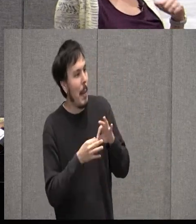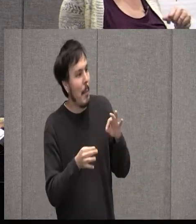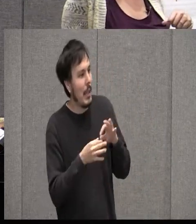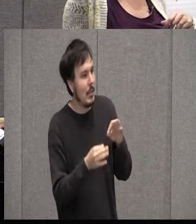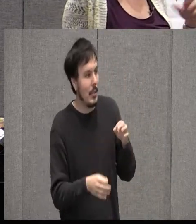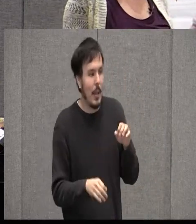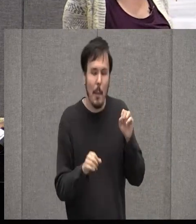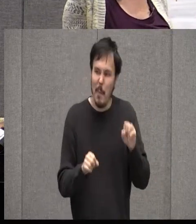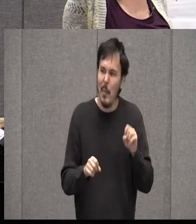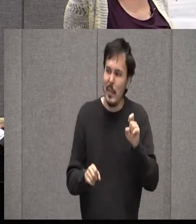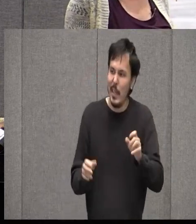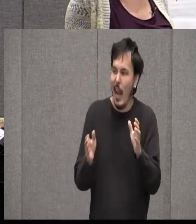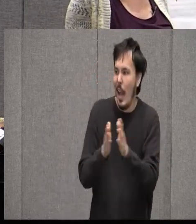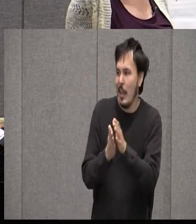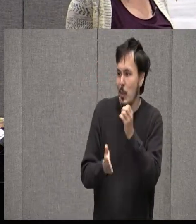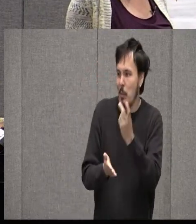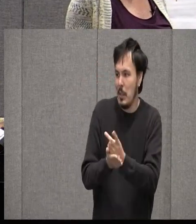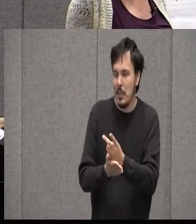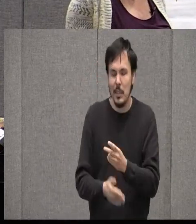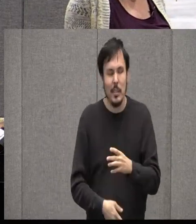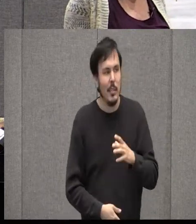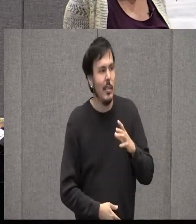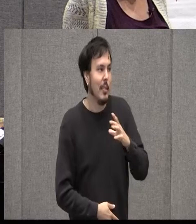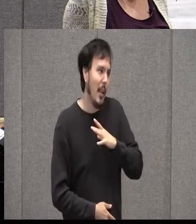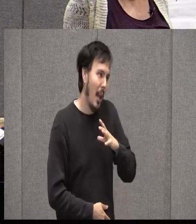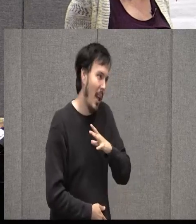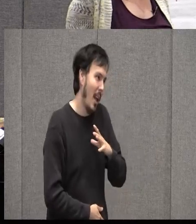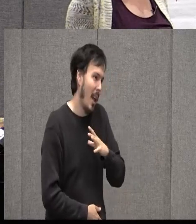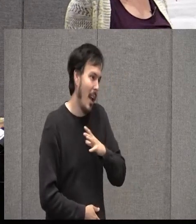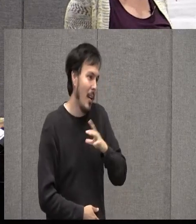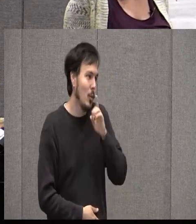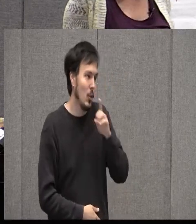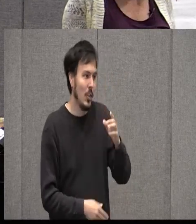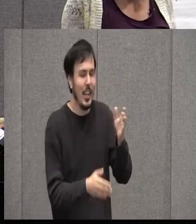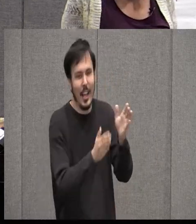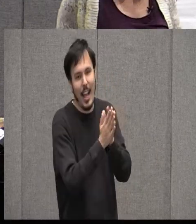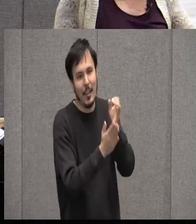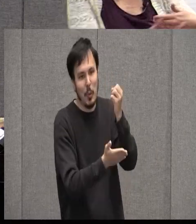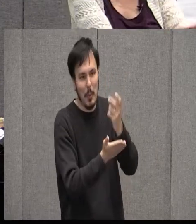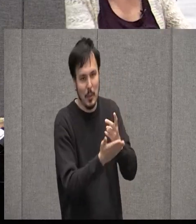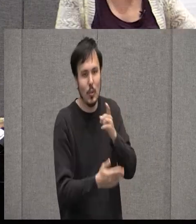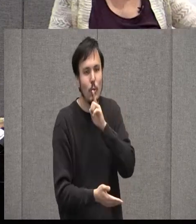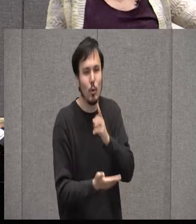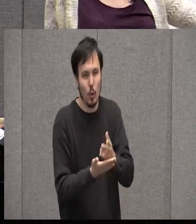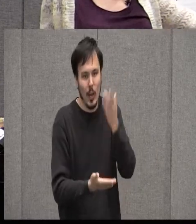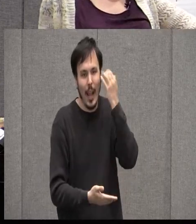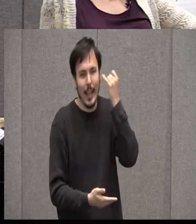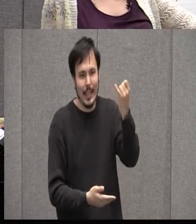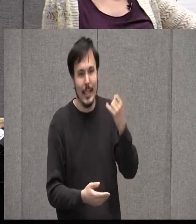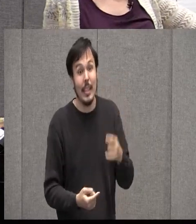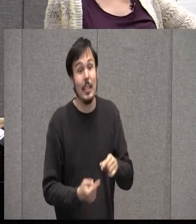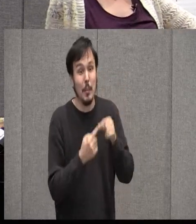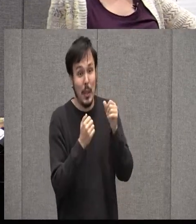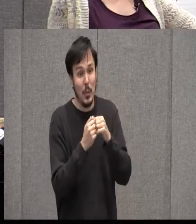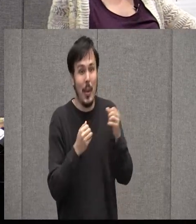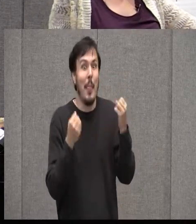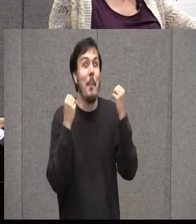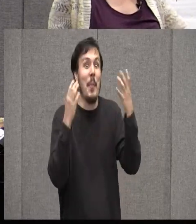I mean, that's a good choice on anything you do, really. - Yes, yes, asking permission. - Ask permission. Exactly. - And especially with all of these different art materials.